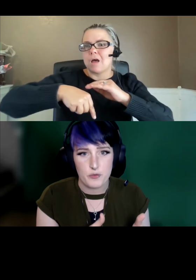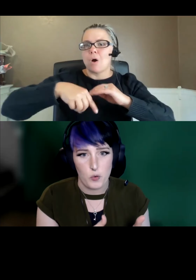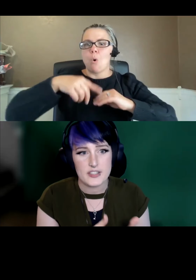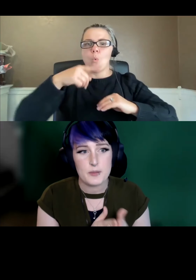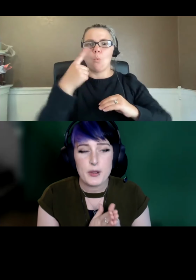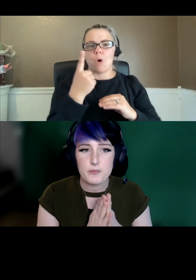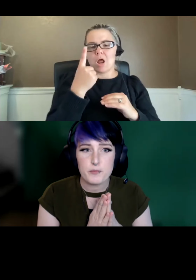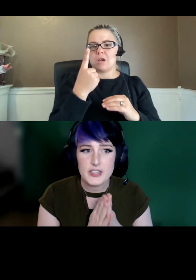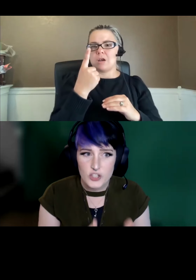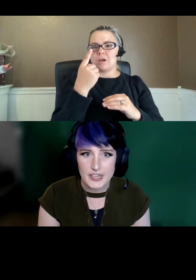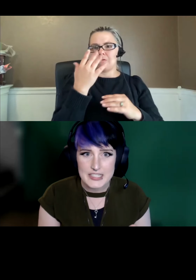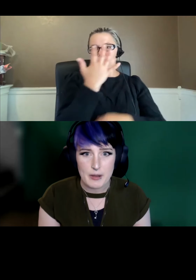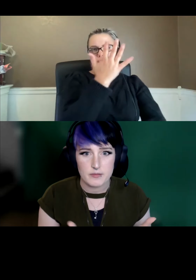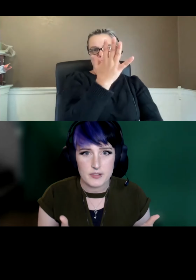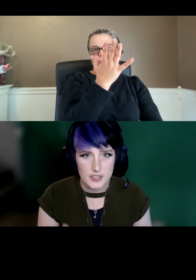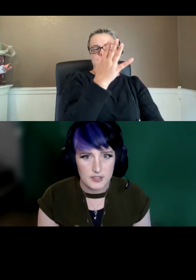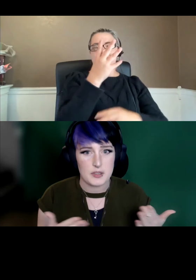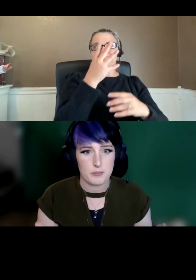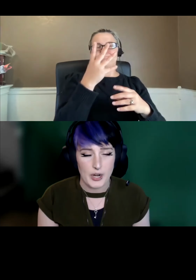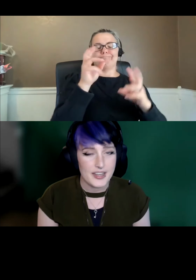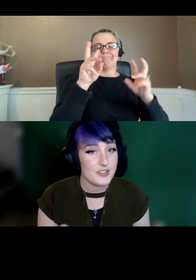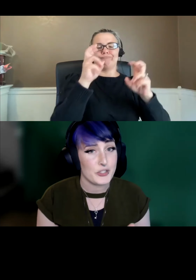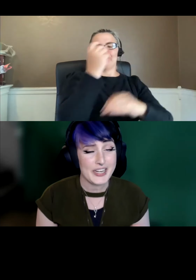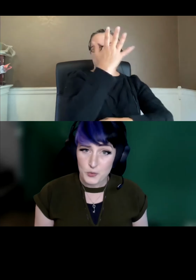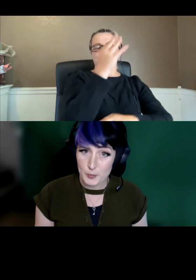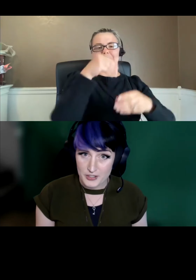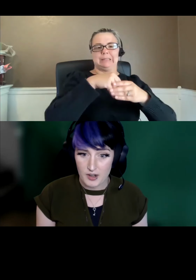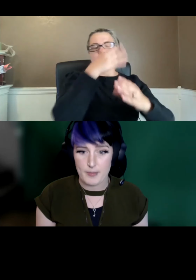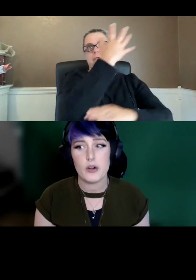in the forest. But this talk is about systems and process, which I don't normally talk about.